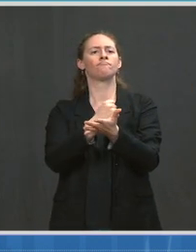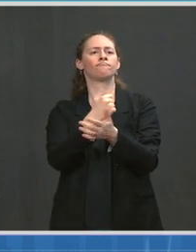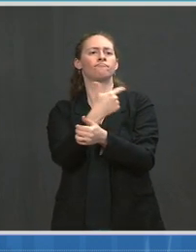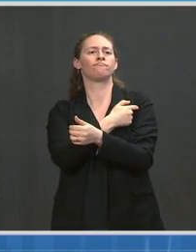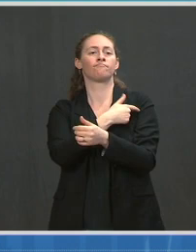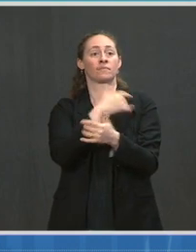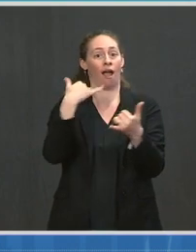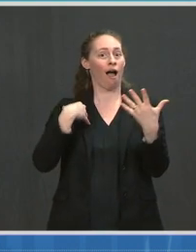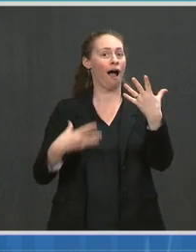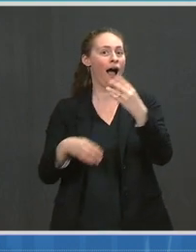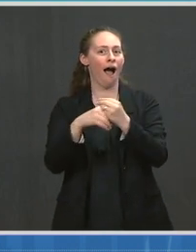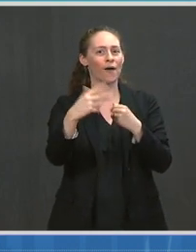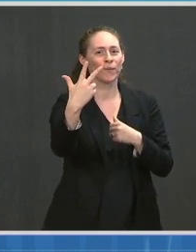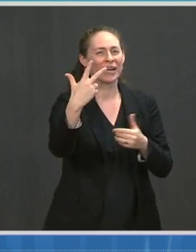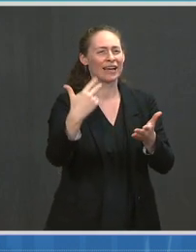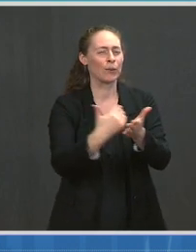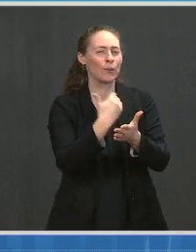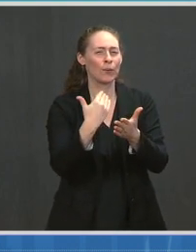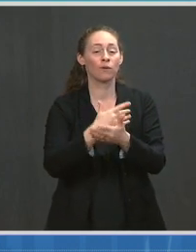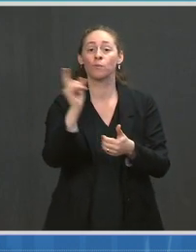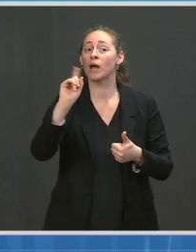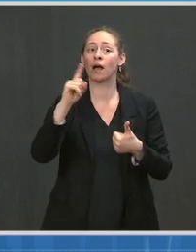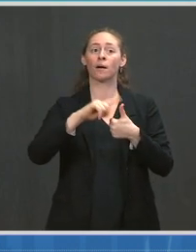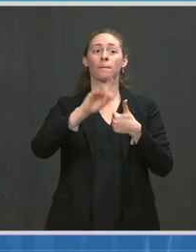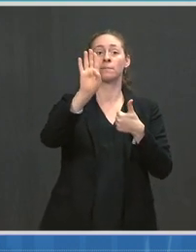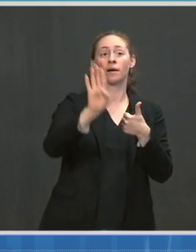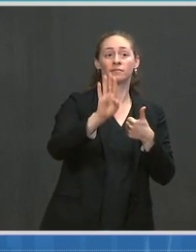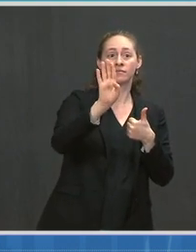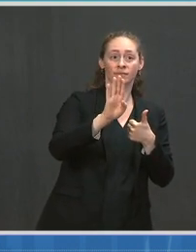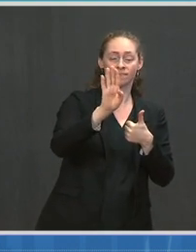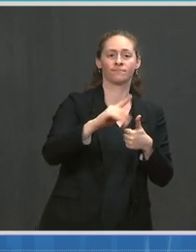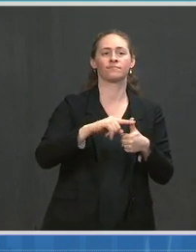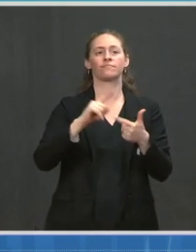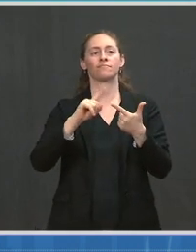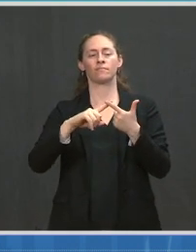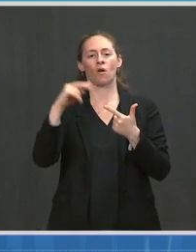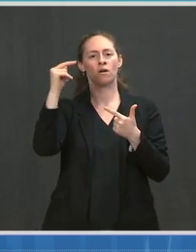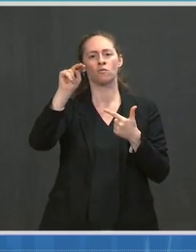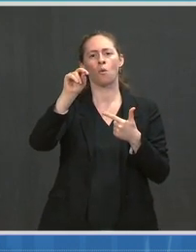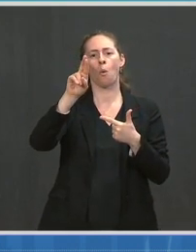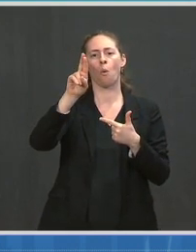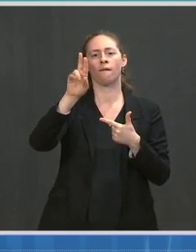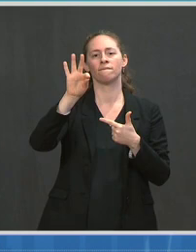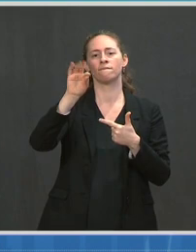Norfolk, Virginia, in Newark, New Jersey. Together, these three new sites are capable